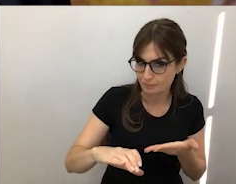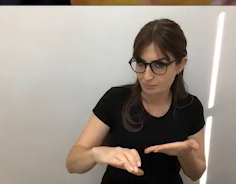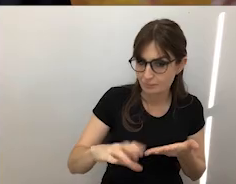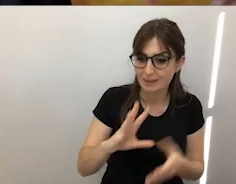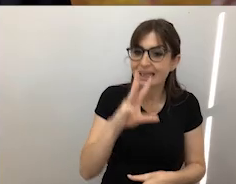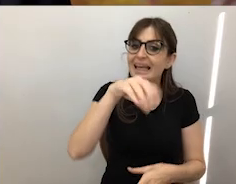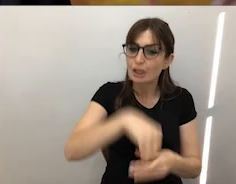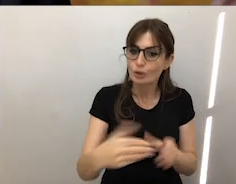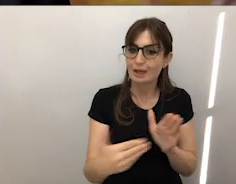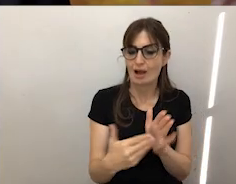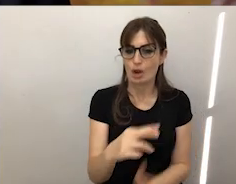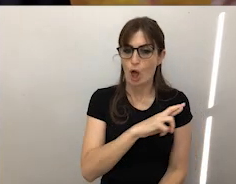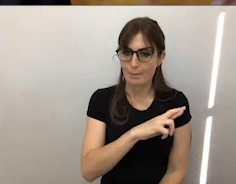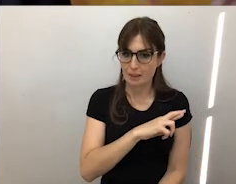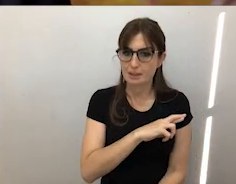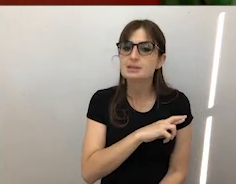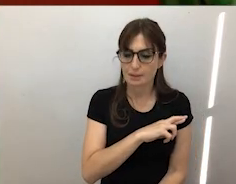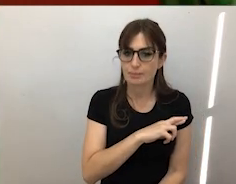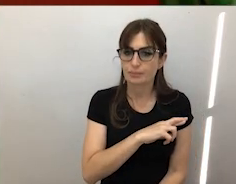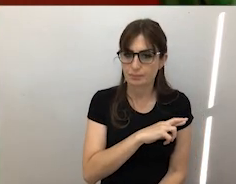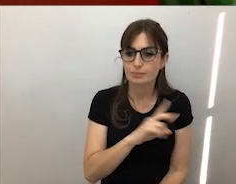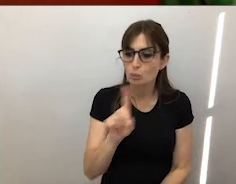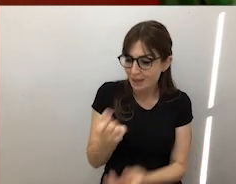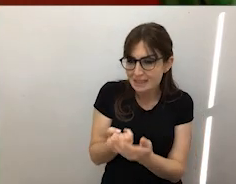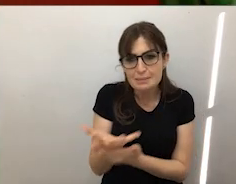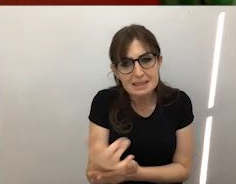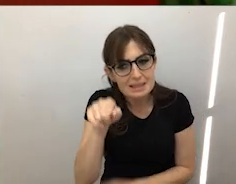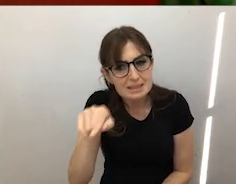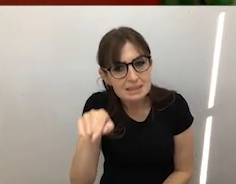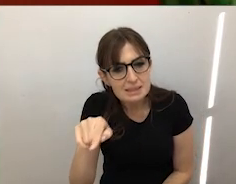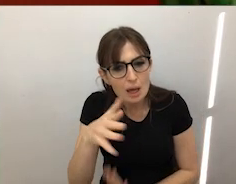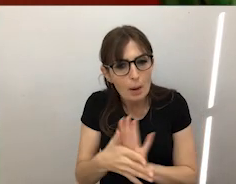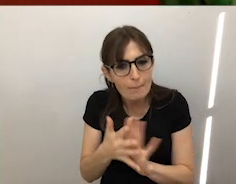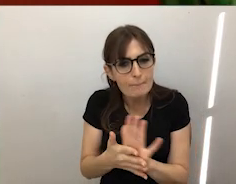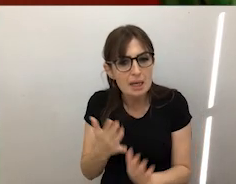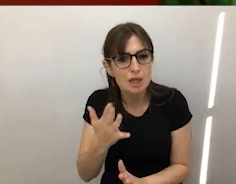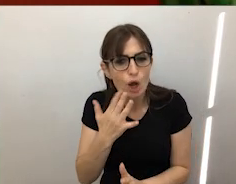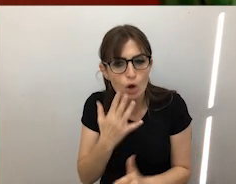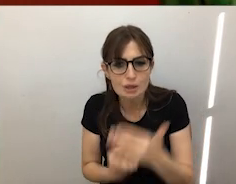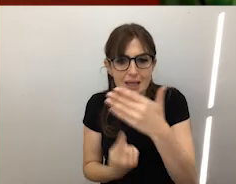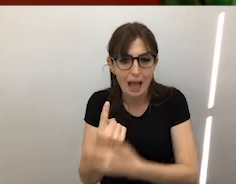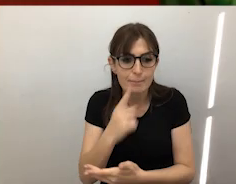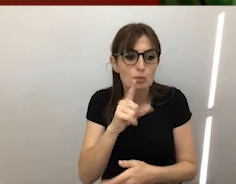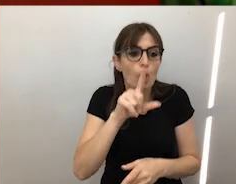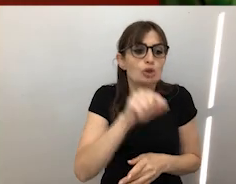which is included in current liabilities. What are expenses and expense is a cost incurred while carrying out the